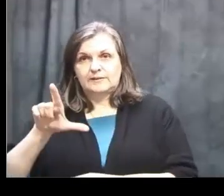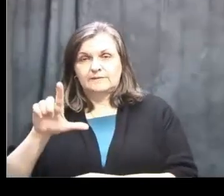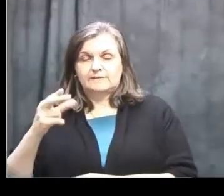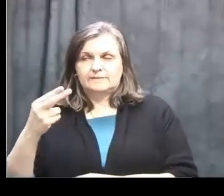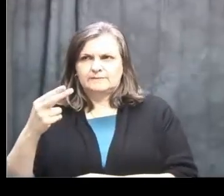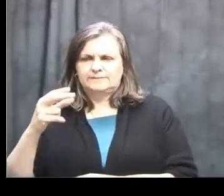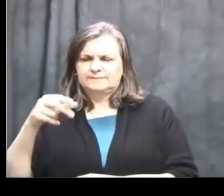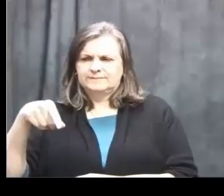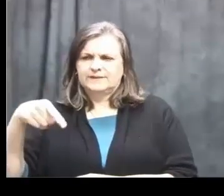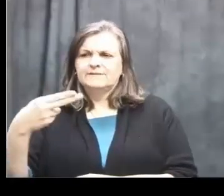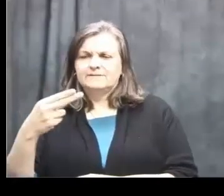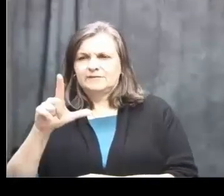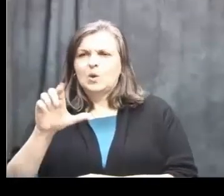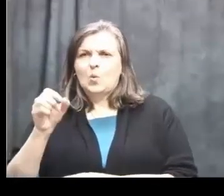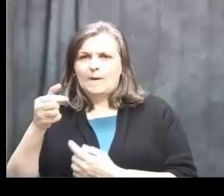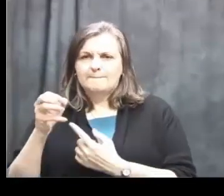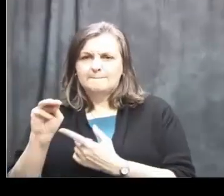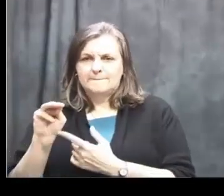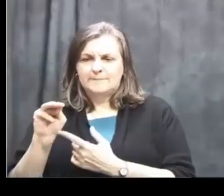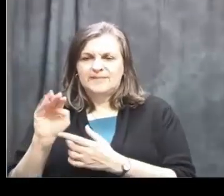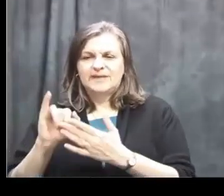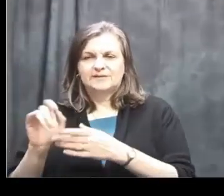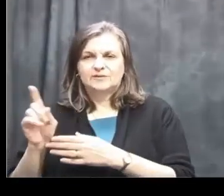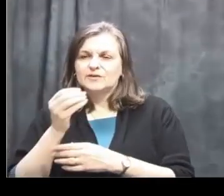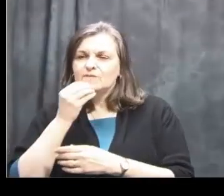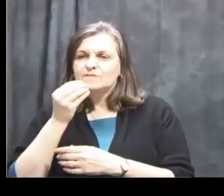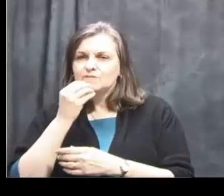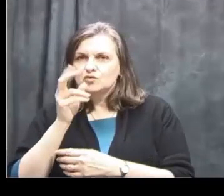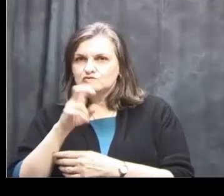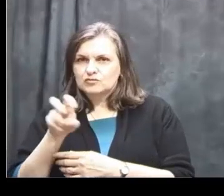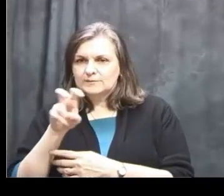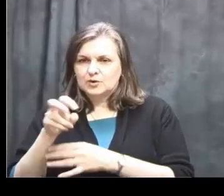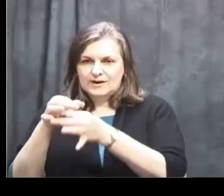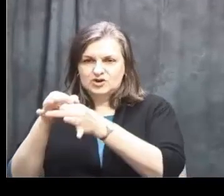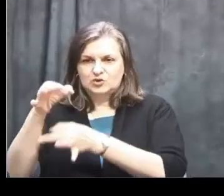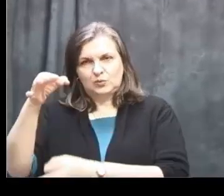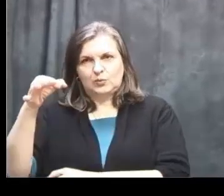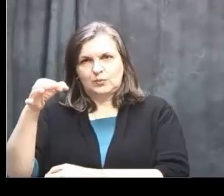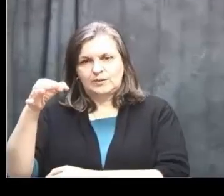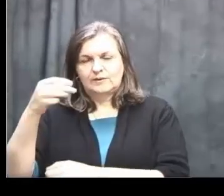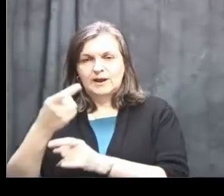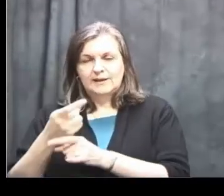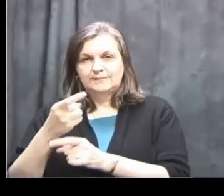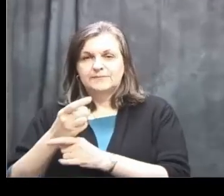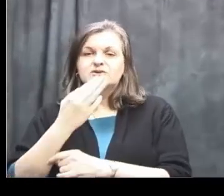flow into the phloem. Remember the phloem is our sugar transporting -- your food transporting